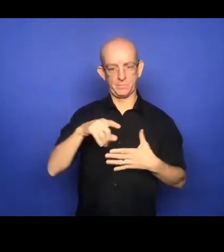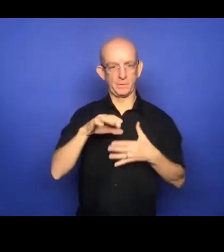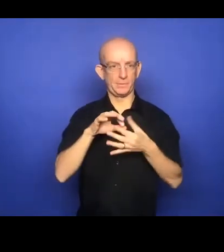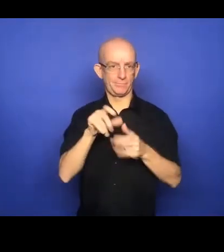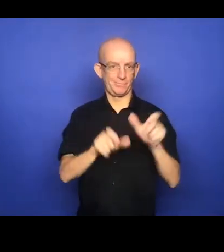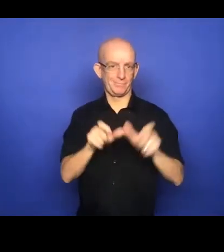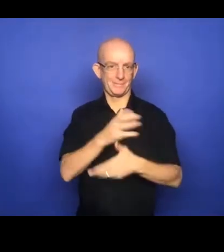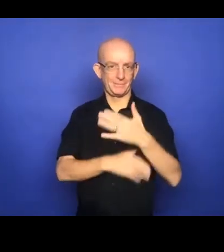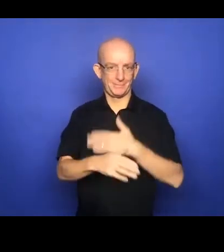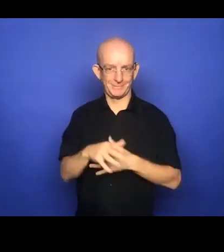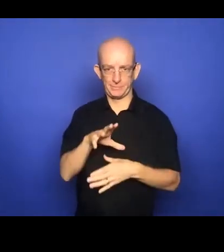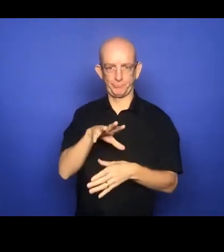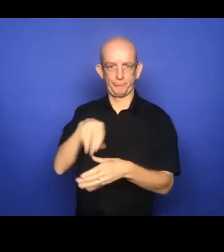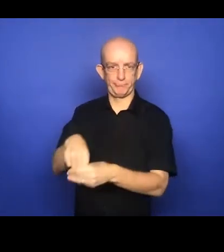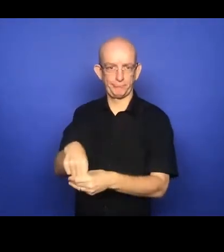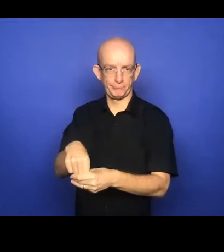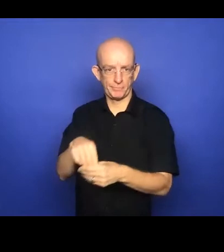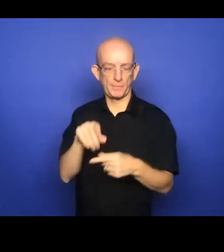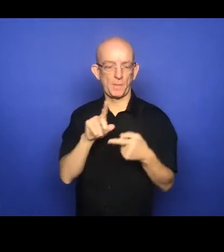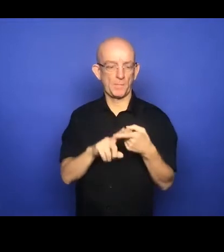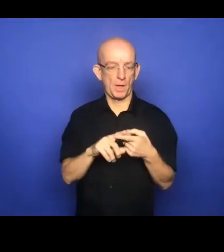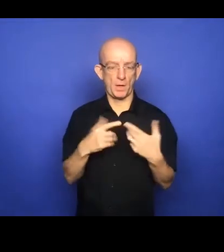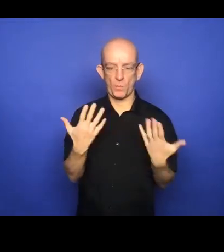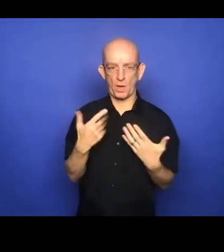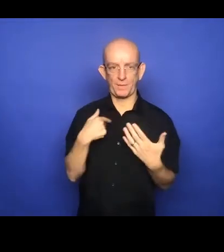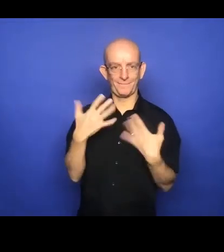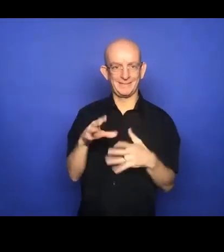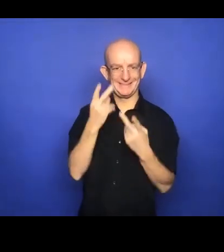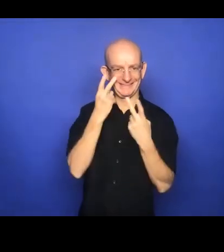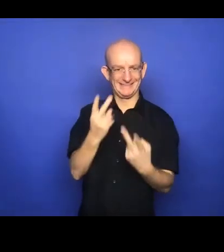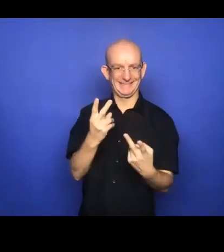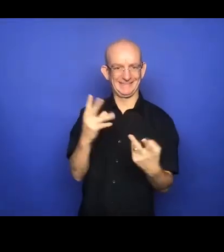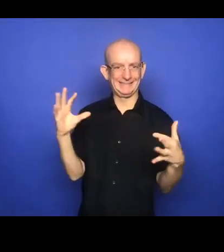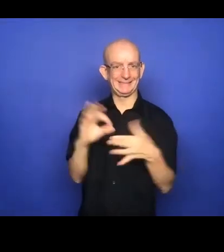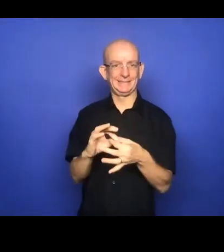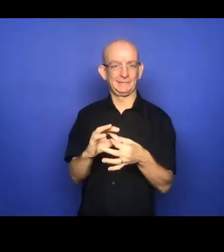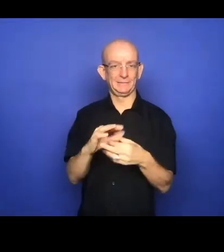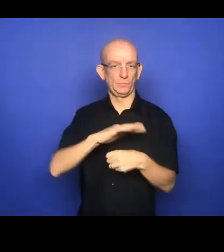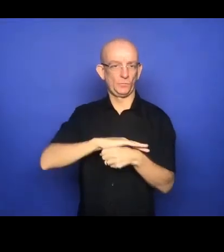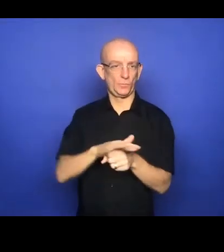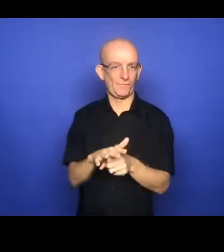regard to COVID-19 data processes in Kenya